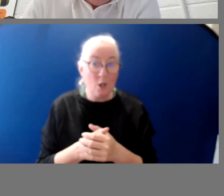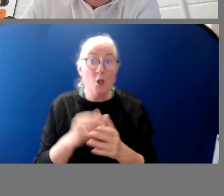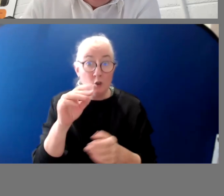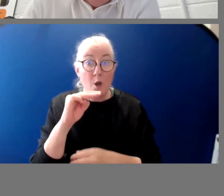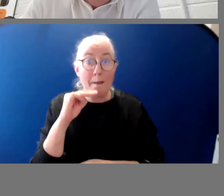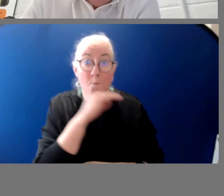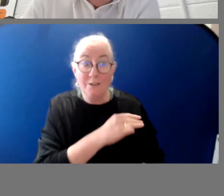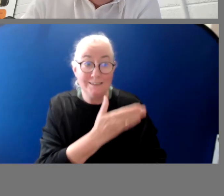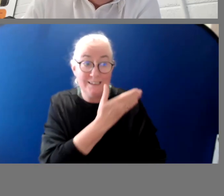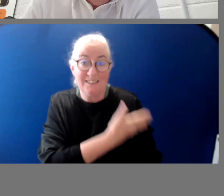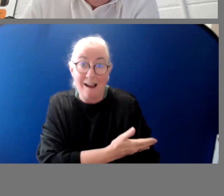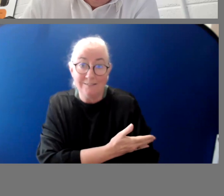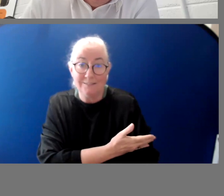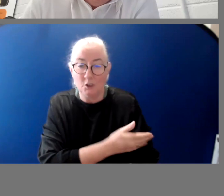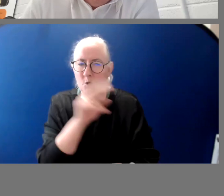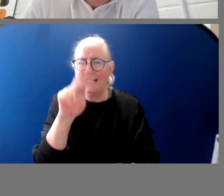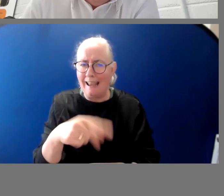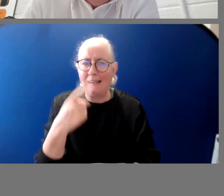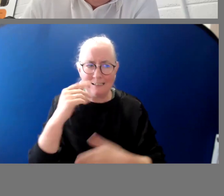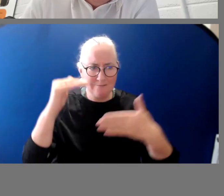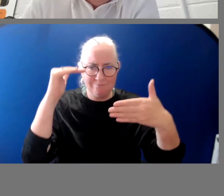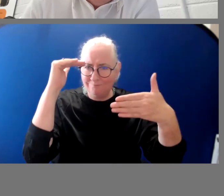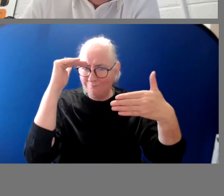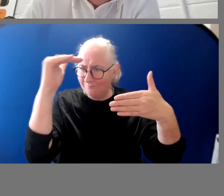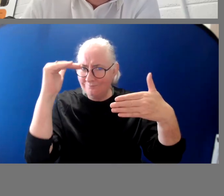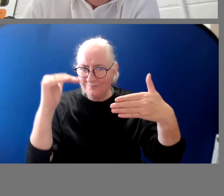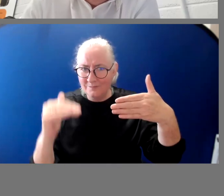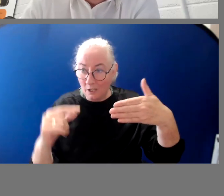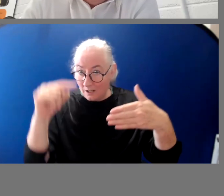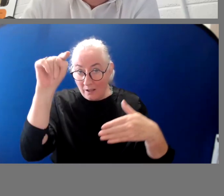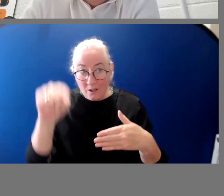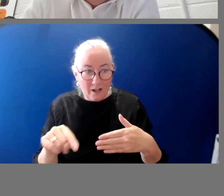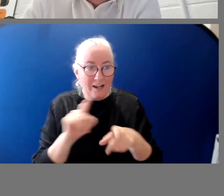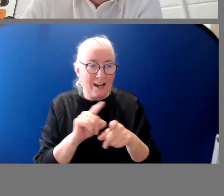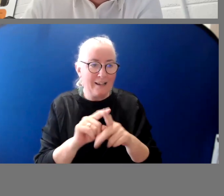start by you can see some of the issues we we're going to talk about vision panels, ironmongery,